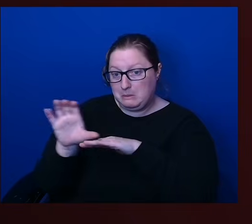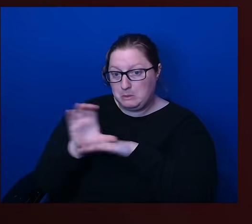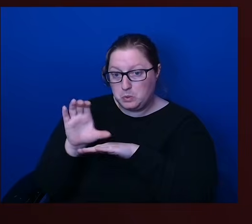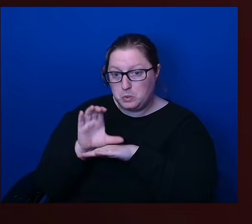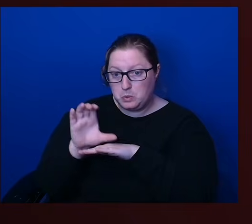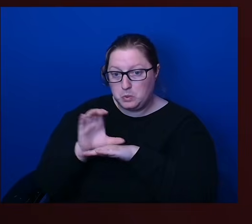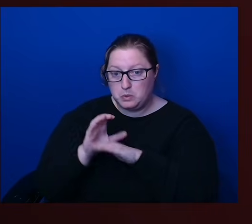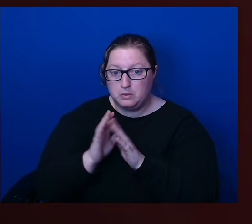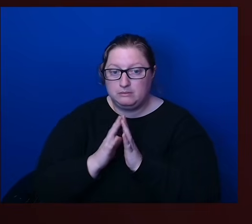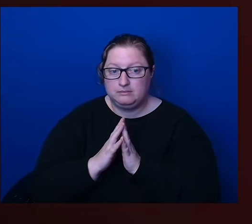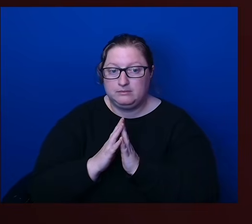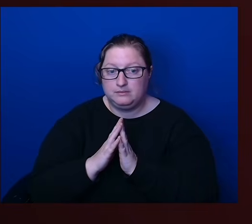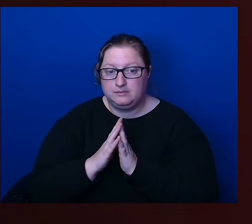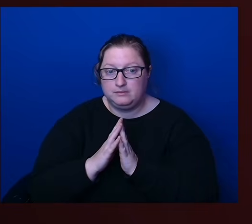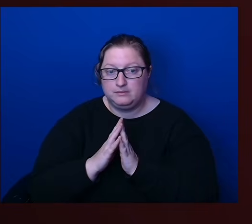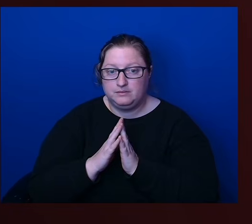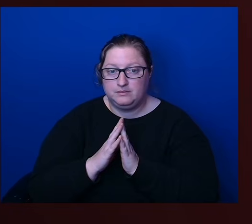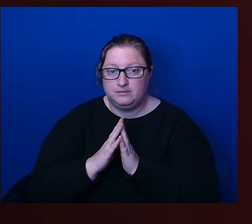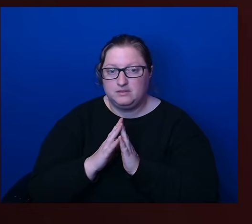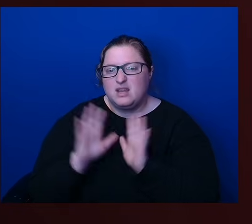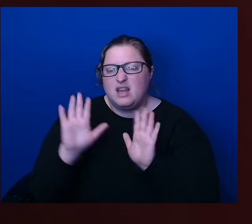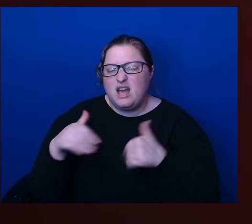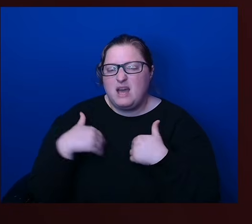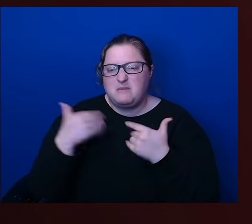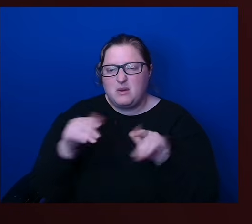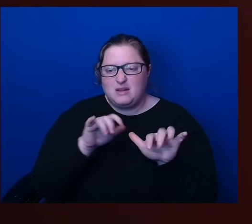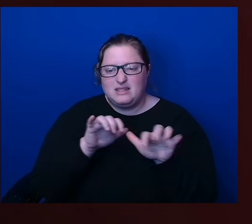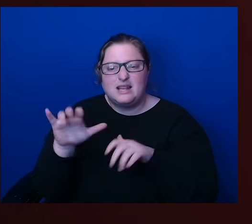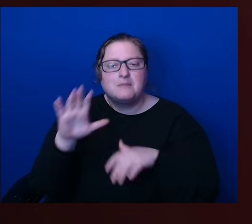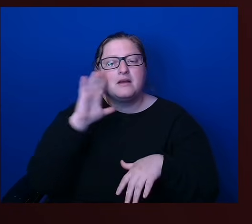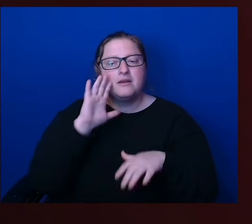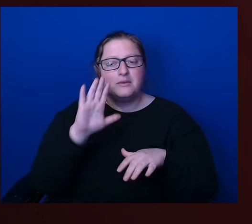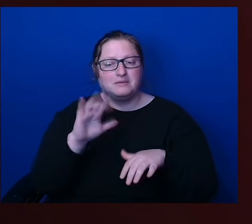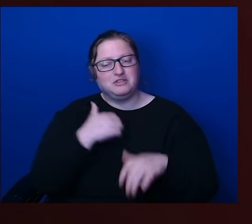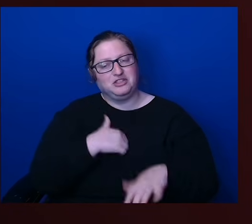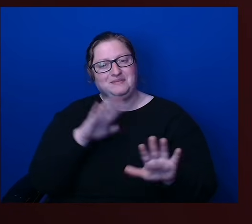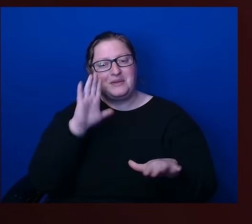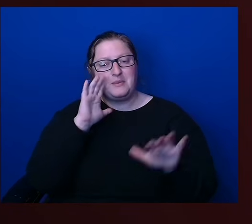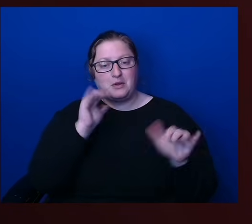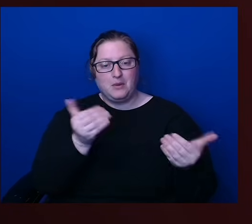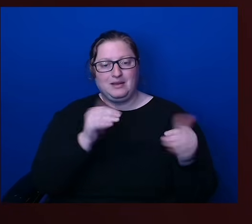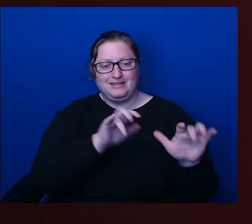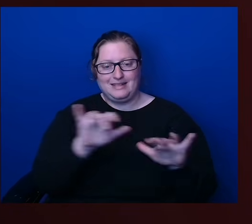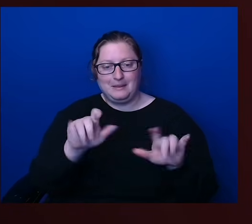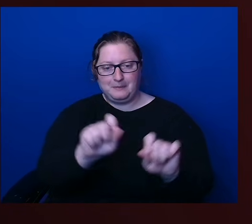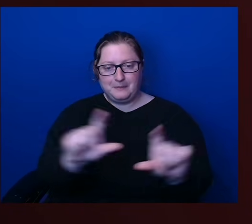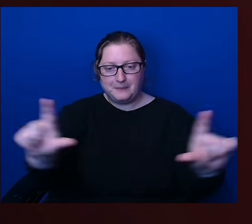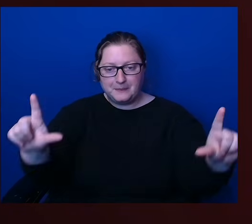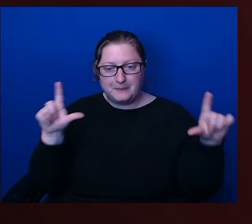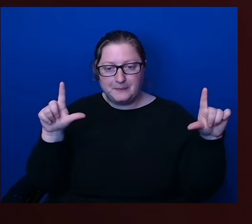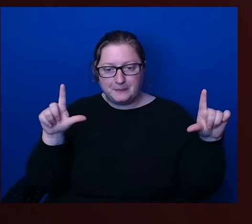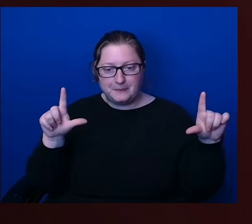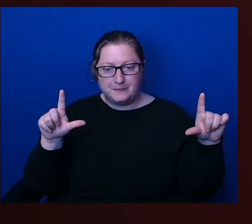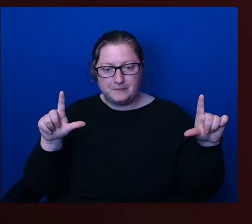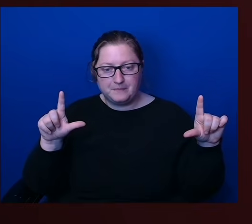Actually, I won't do that. I just want to type it out. So, forgive me, I'm going to type it out. We'll do -- zoom it right here, so I'm going to type this out. One thing I would show you,